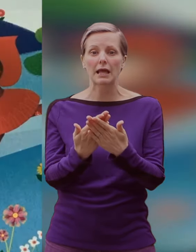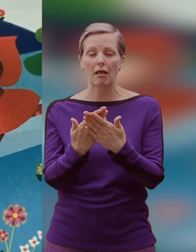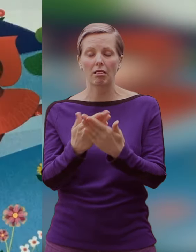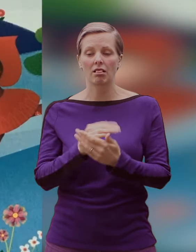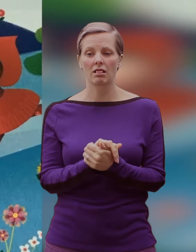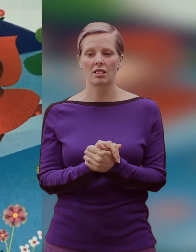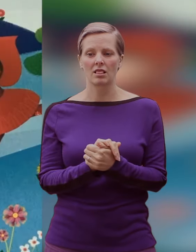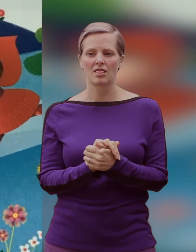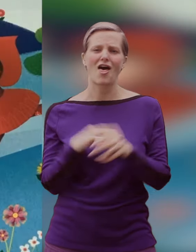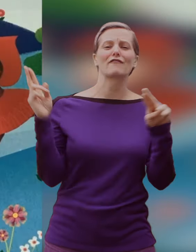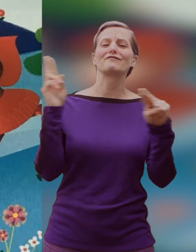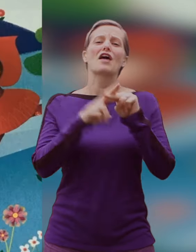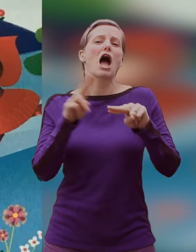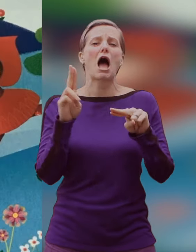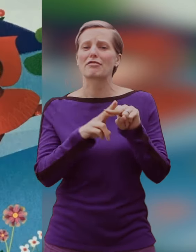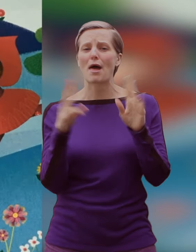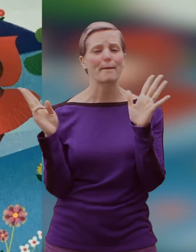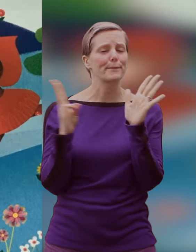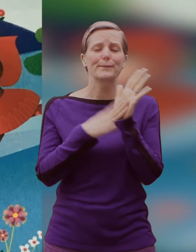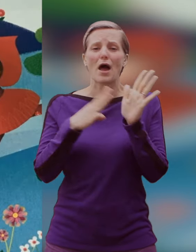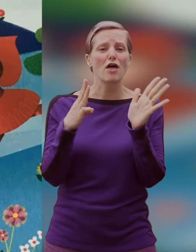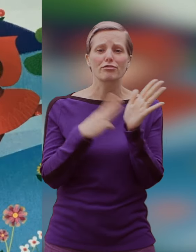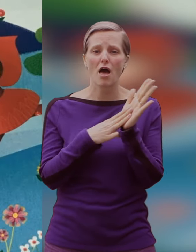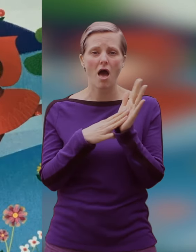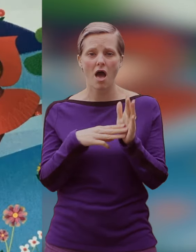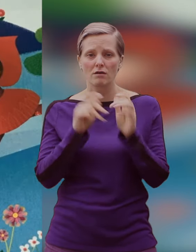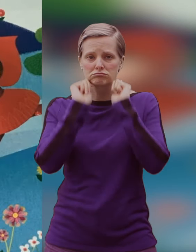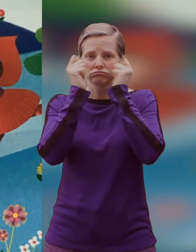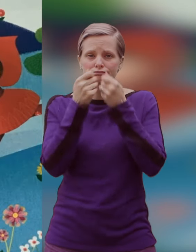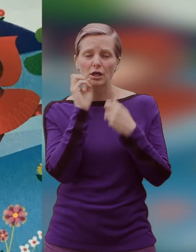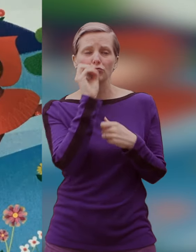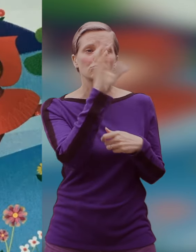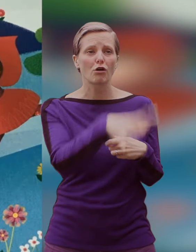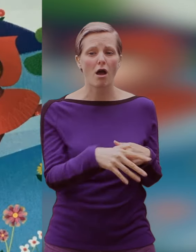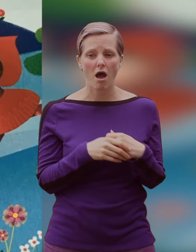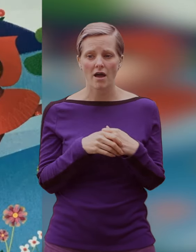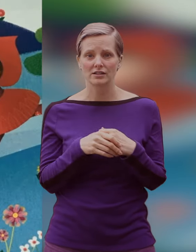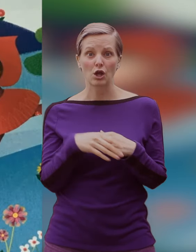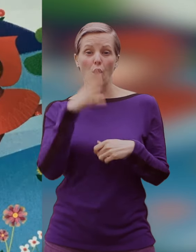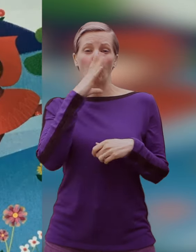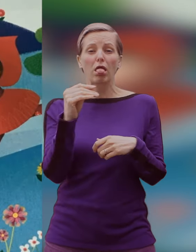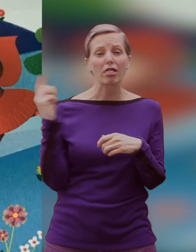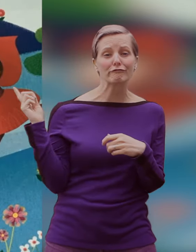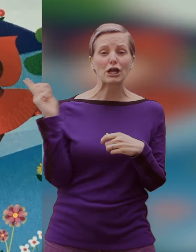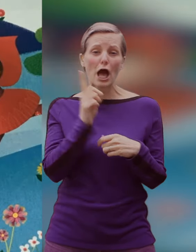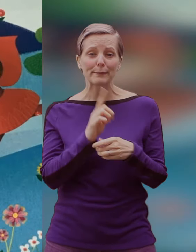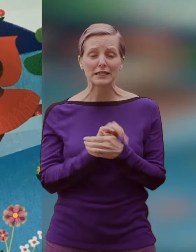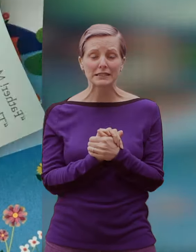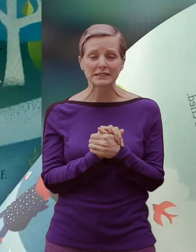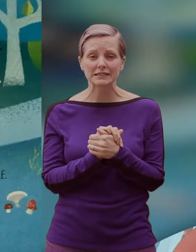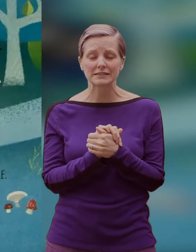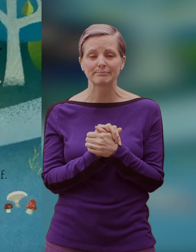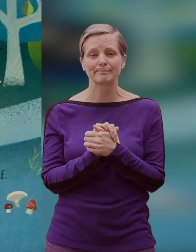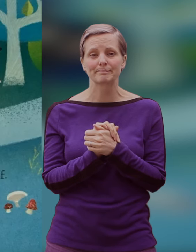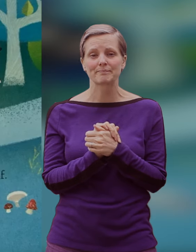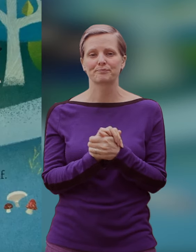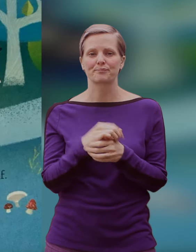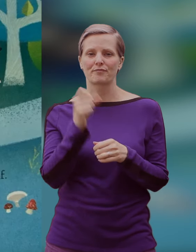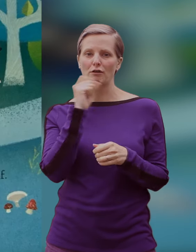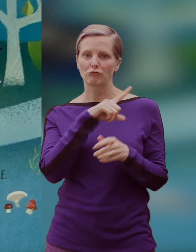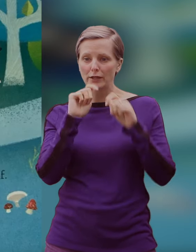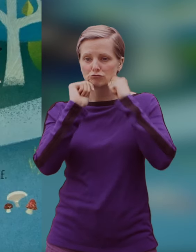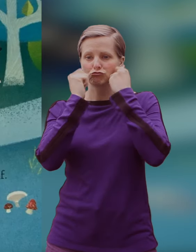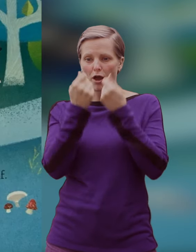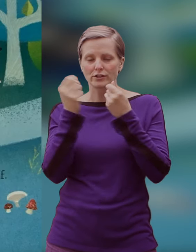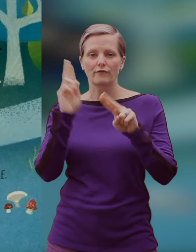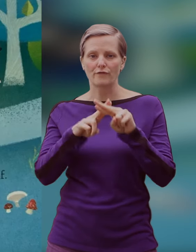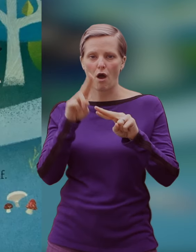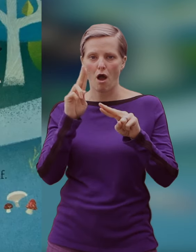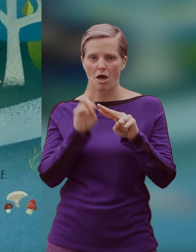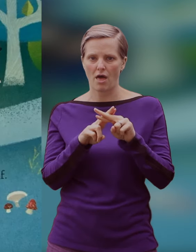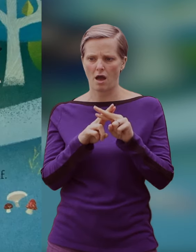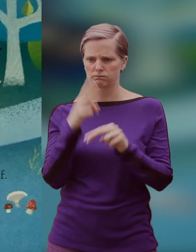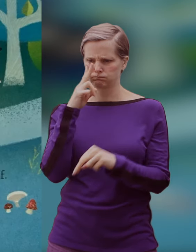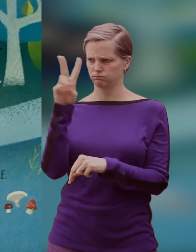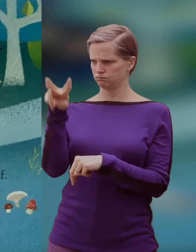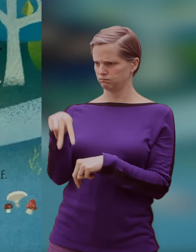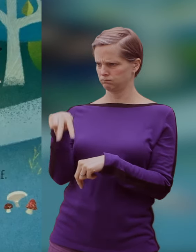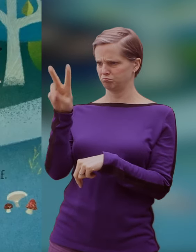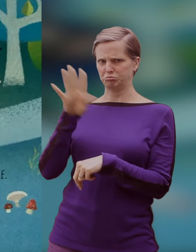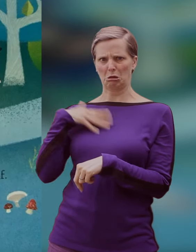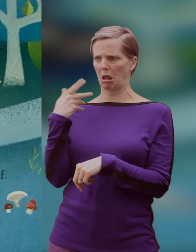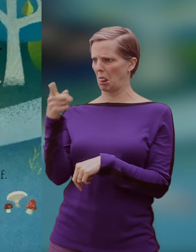Father! Mother! Little Red Riding Hood cried. The wolf is coming. Red Riding Hood's father didn't like the look of the wolf.